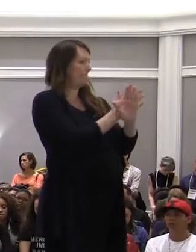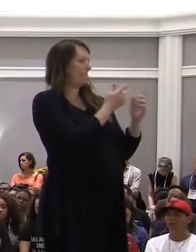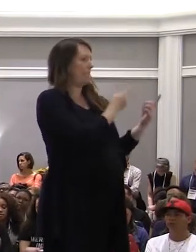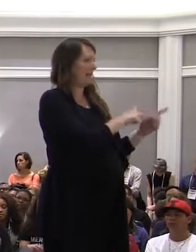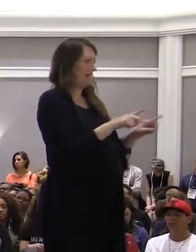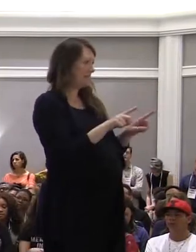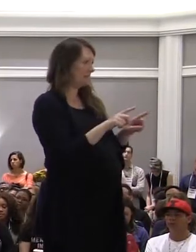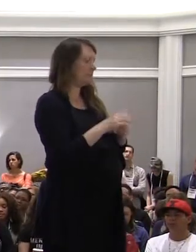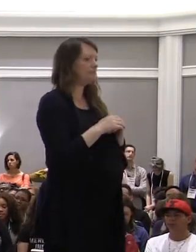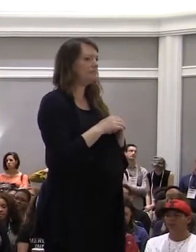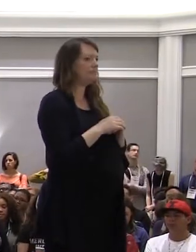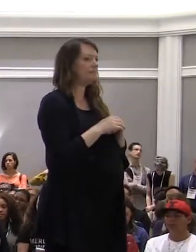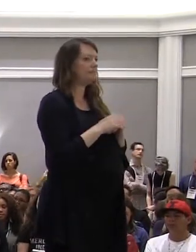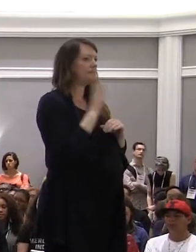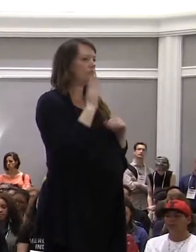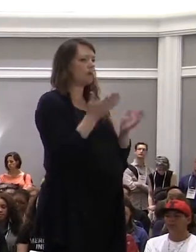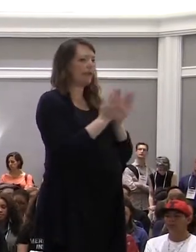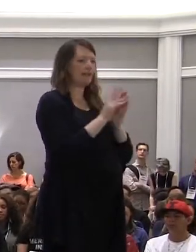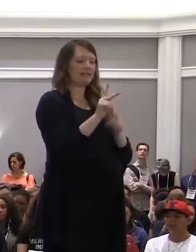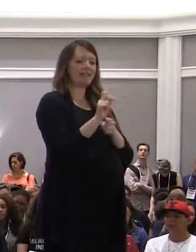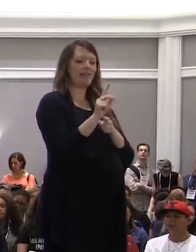I'm to ask Kevin to start us off.